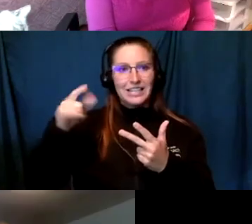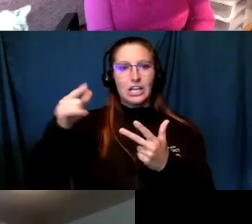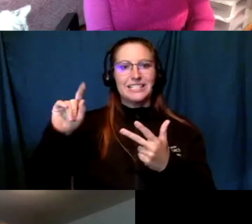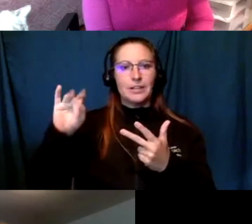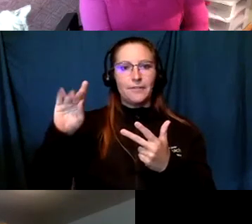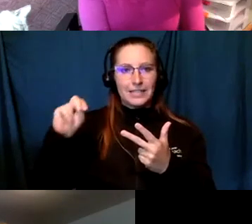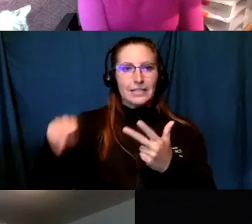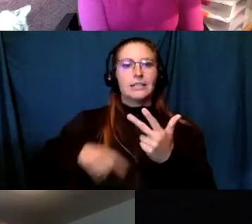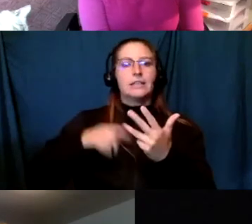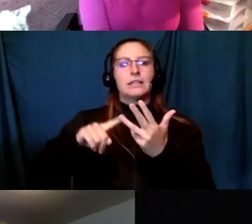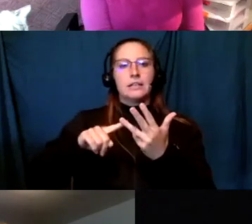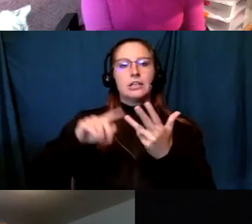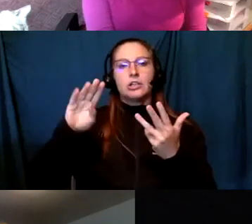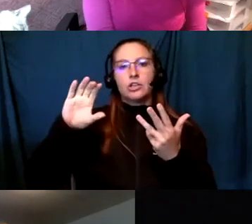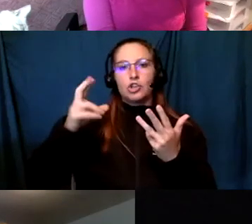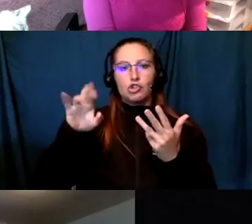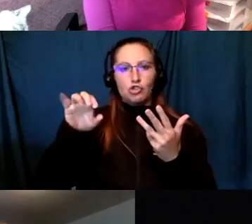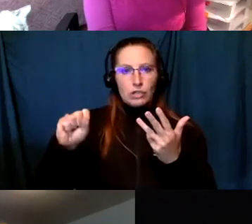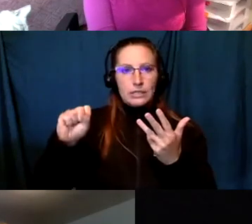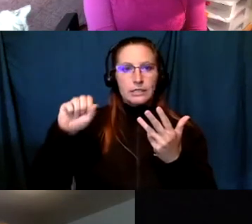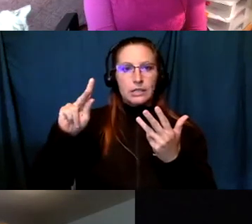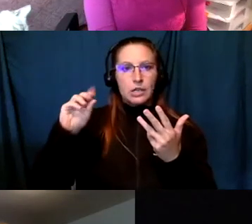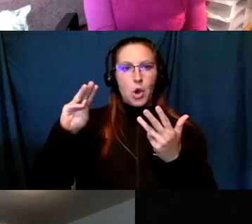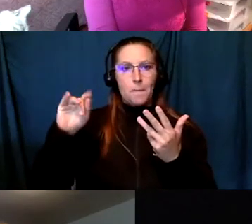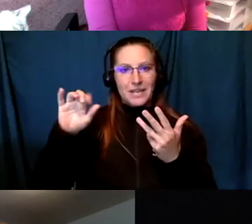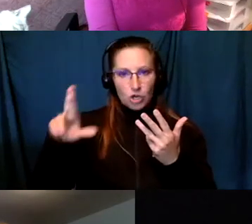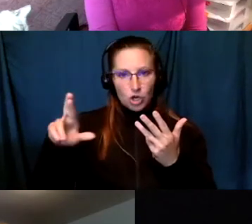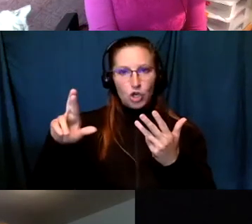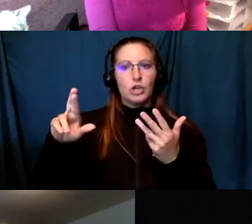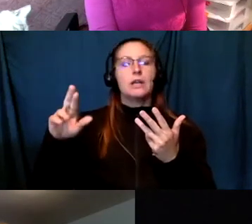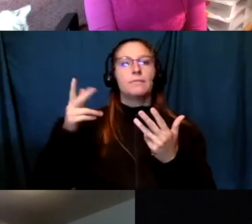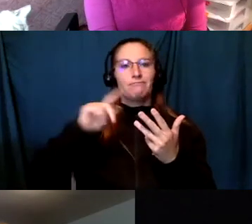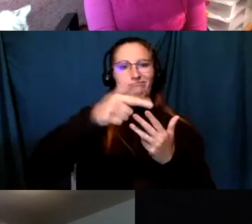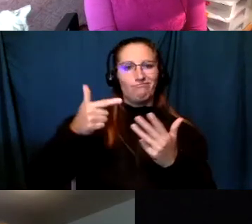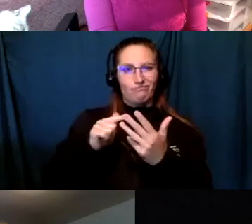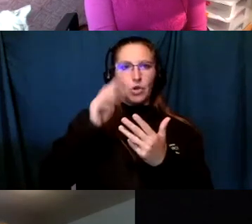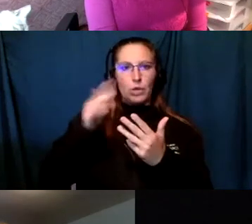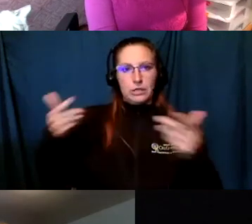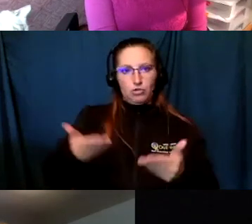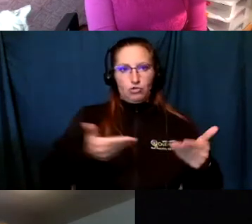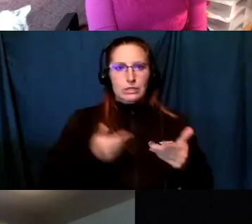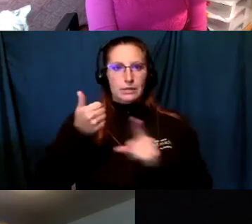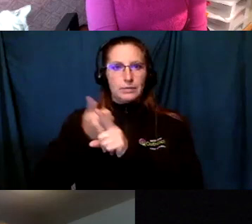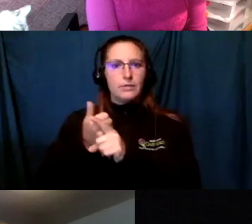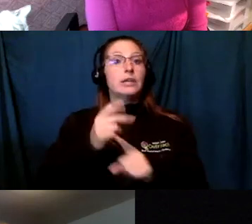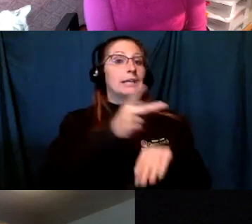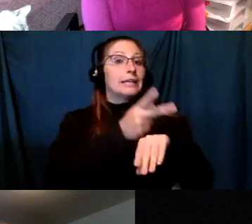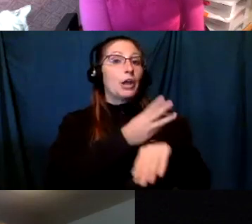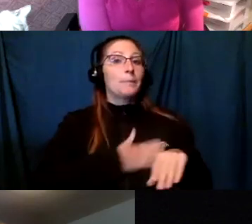do their introductions and we will go from there. Karen can you please mute your video for us